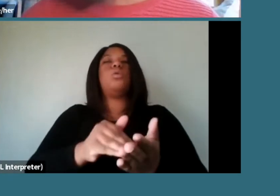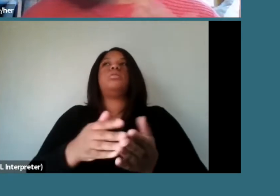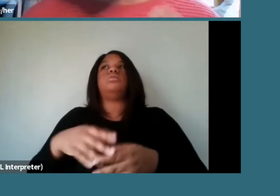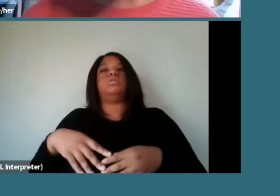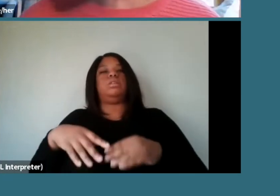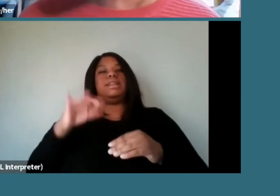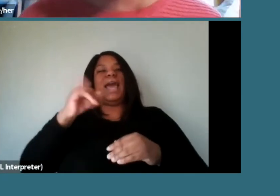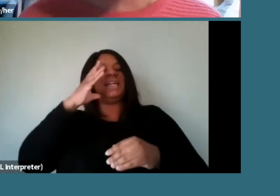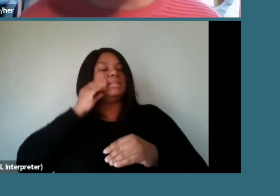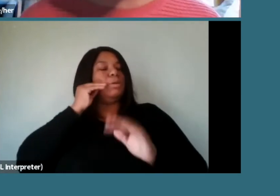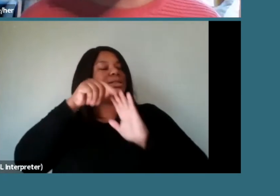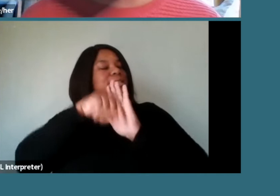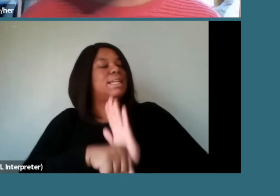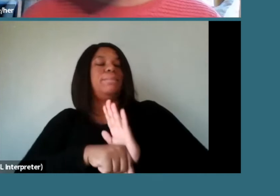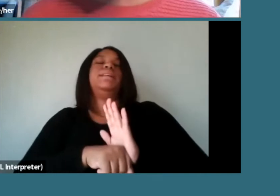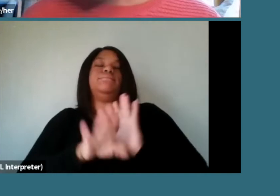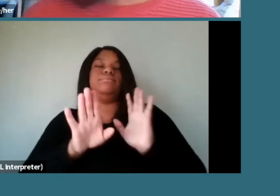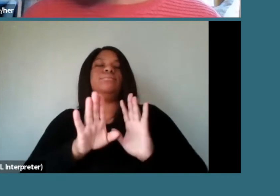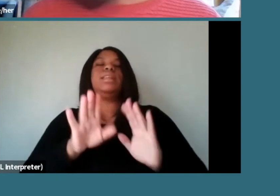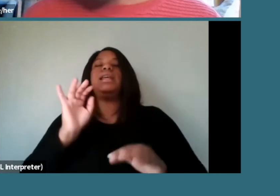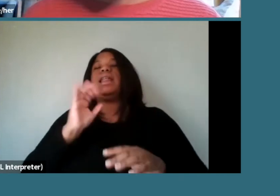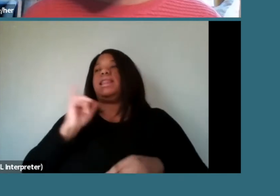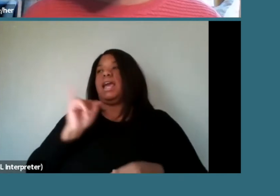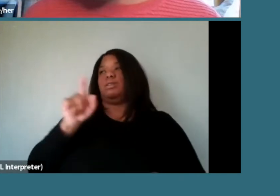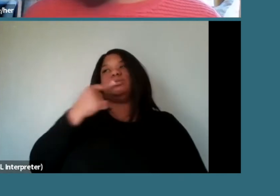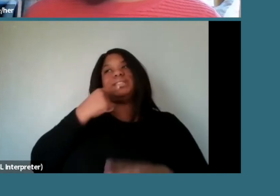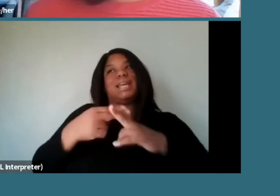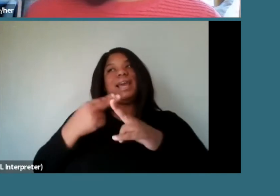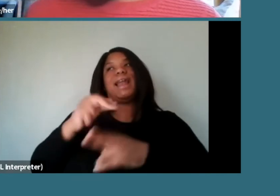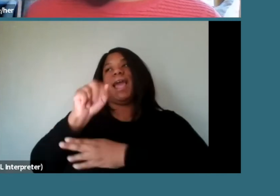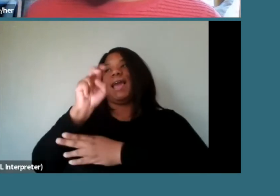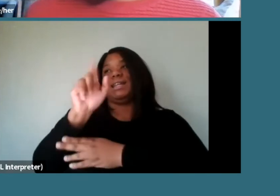And so again, just like you said, Andy, communication is so important.